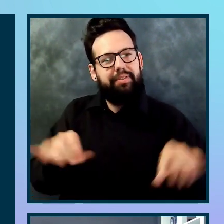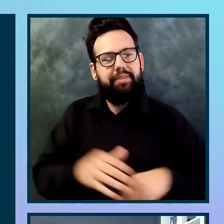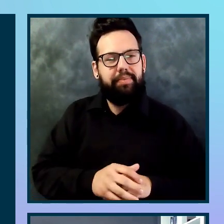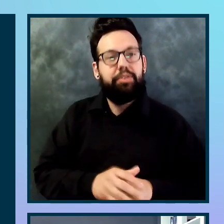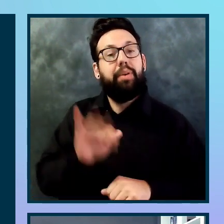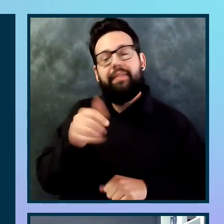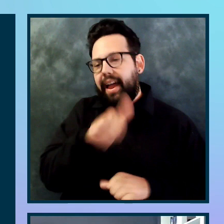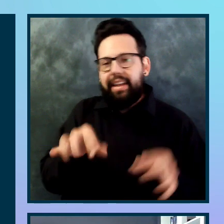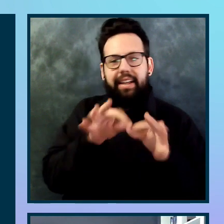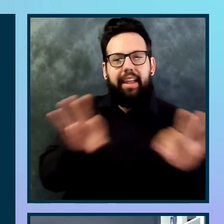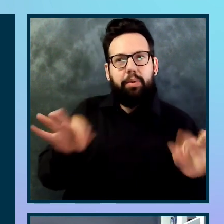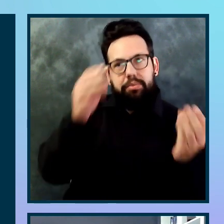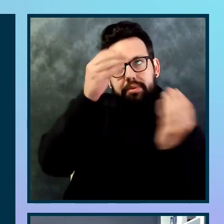also need to be translated to that language.